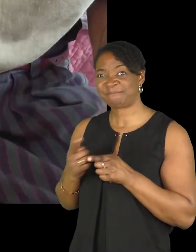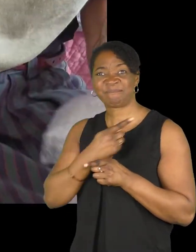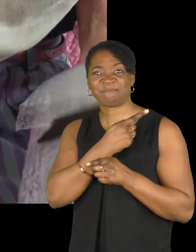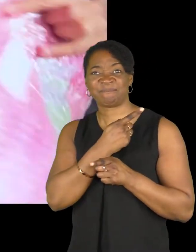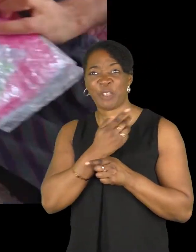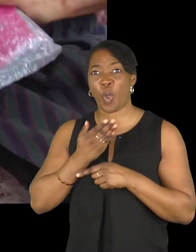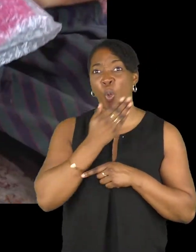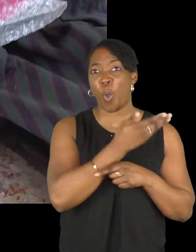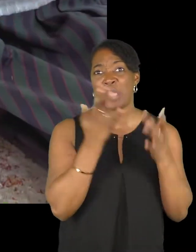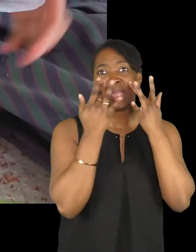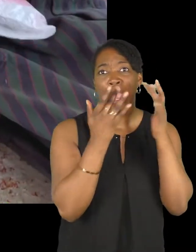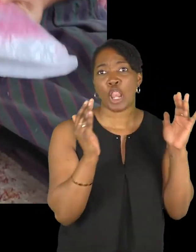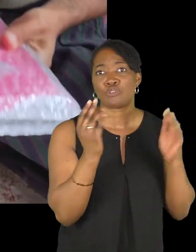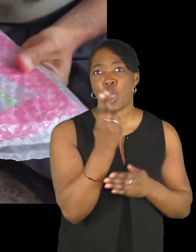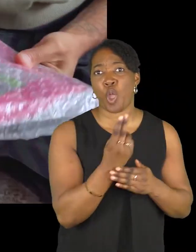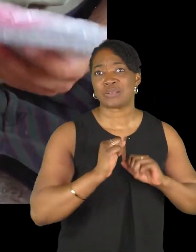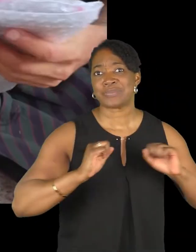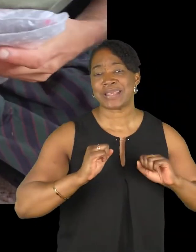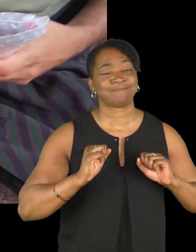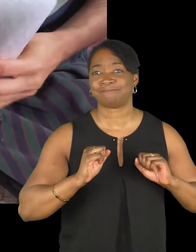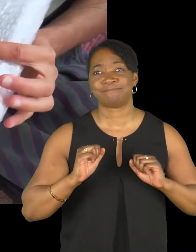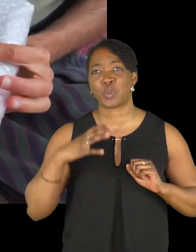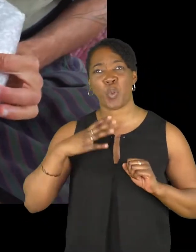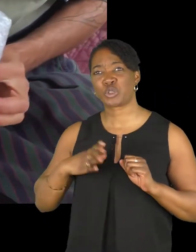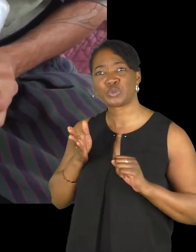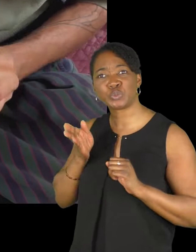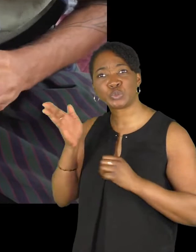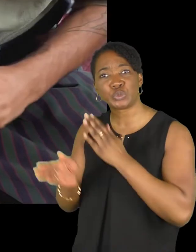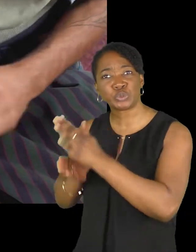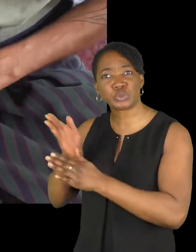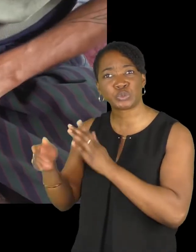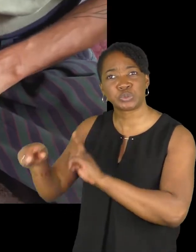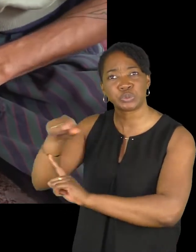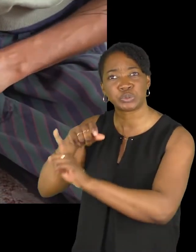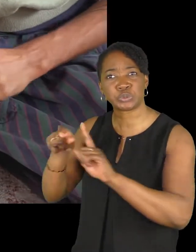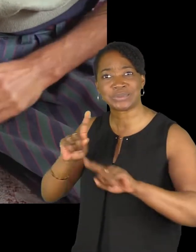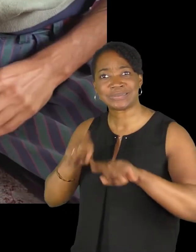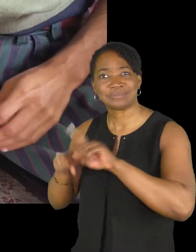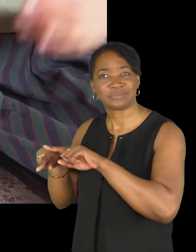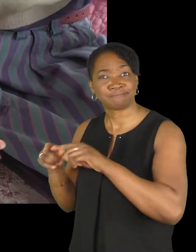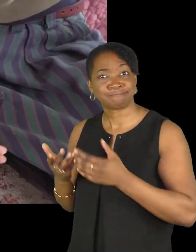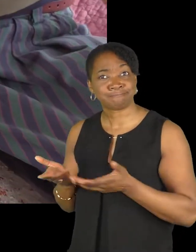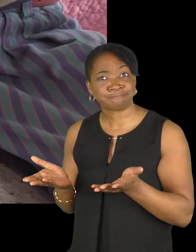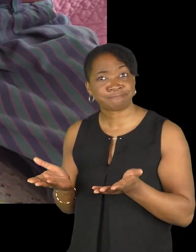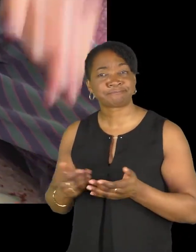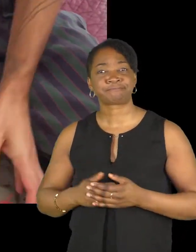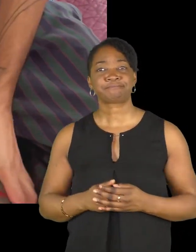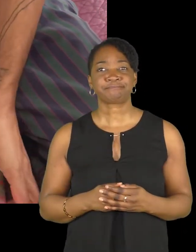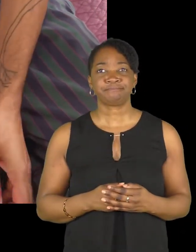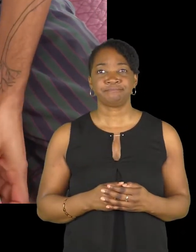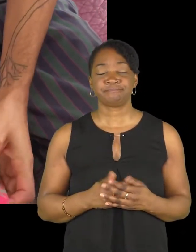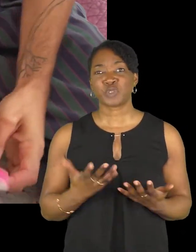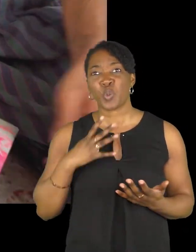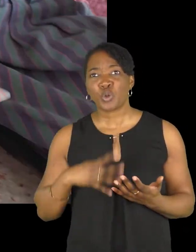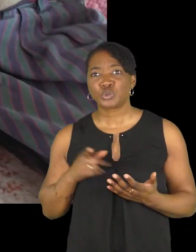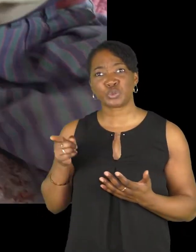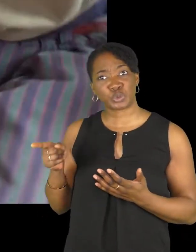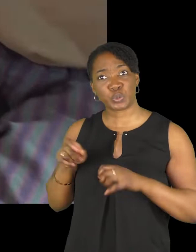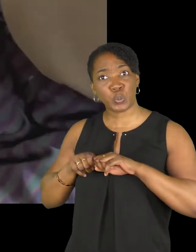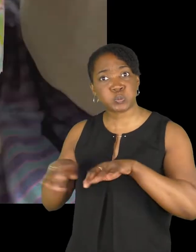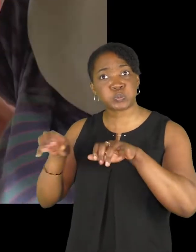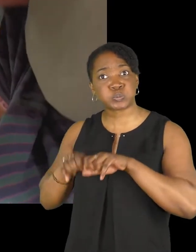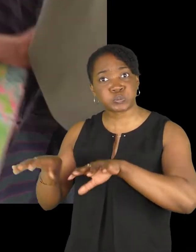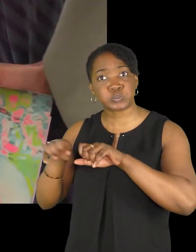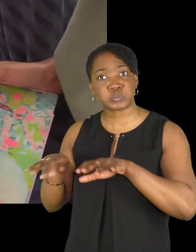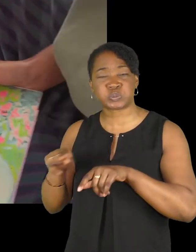going to art galleries, or are in art spaces. So I wanted this to be circulating outside of the